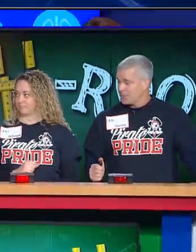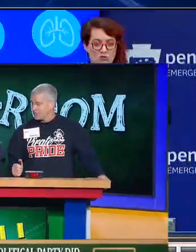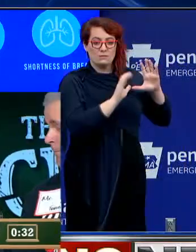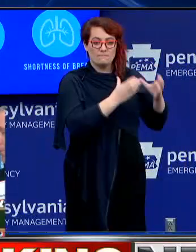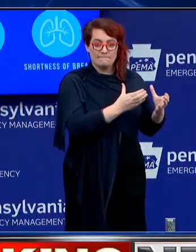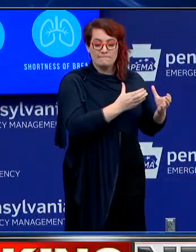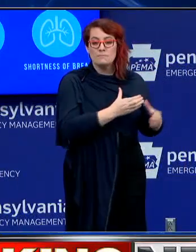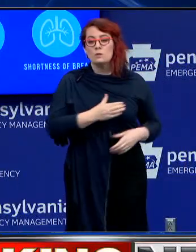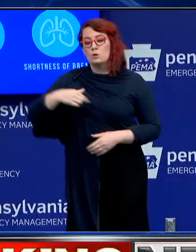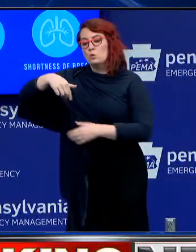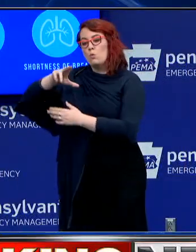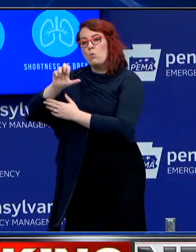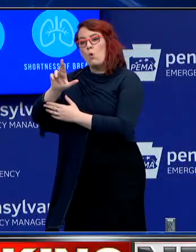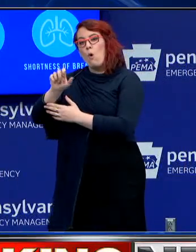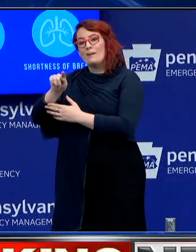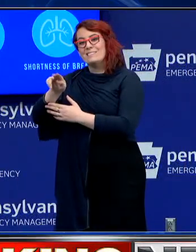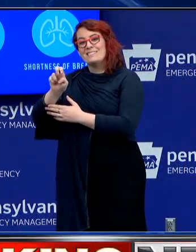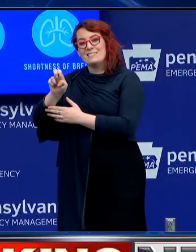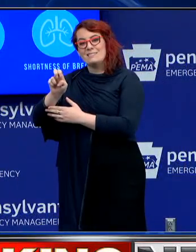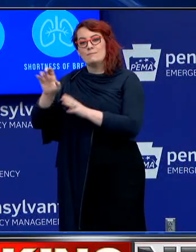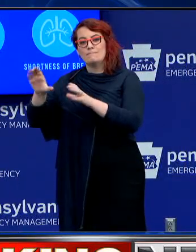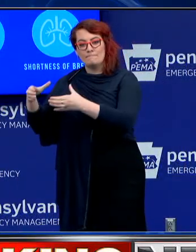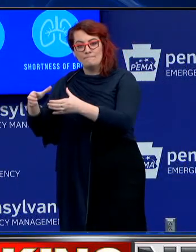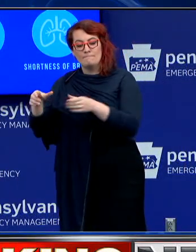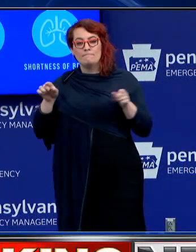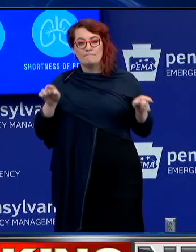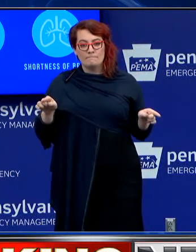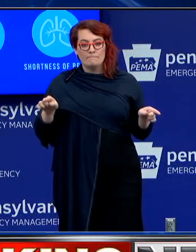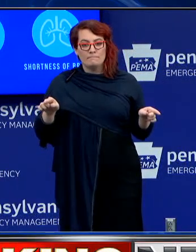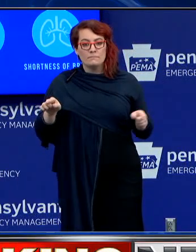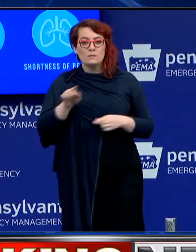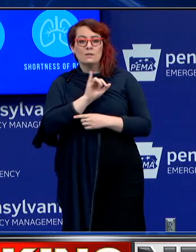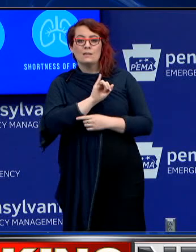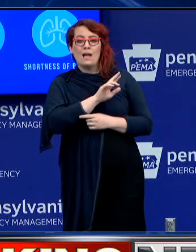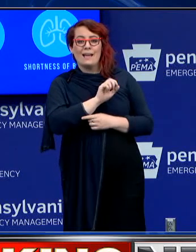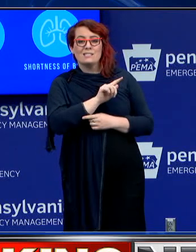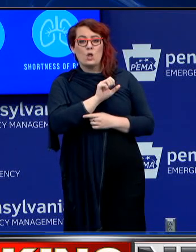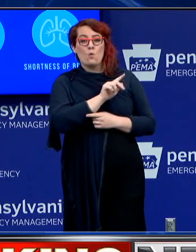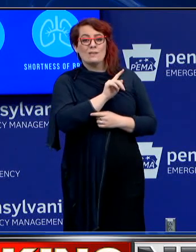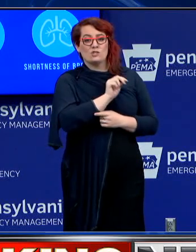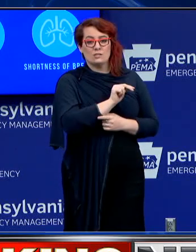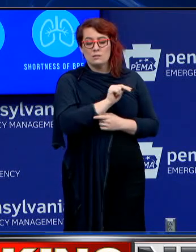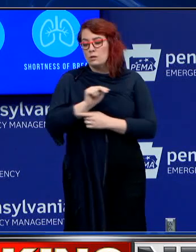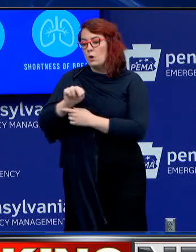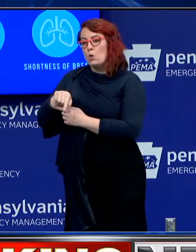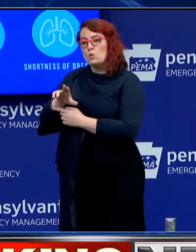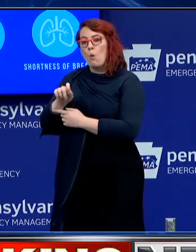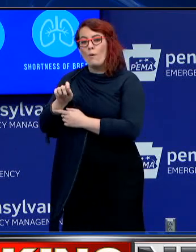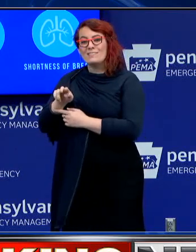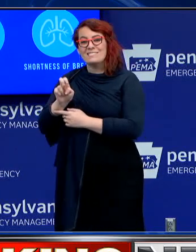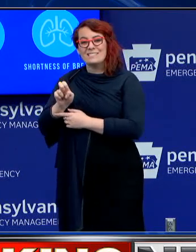WHAT POLITICAL PARTY DID PRESIDENTIAL CANDIDATE WILLIAM HENRY HARRISON REPRESENT? PRESIDENTIAL CANDIDATE WILLIAM HENRY HARRISON REPRESENT? >> TEACHERS FOR THE STEAL. HENRY HARRISON REPRESENT? >> TEACHERS FOR THE STEAL. >> MRS. McGONE KEL.